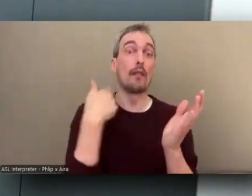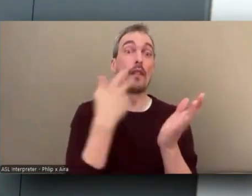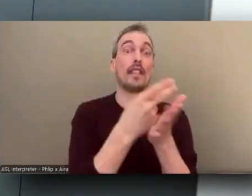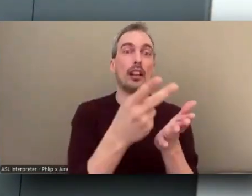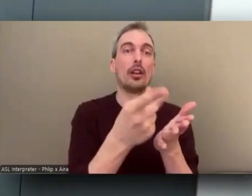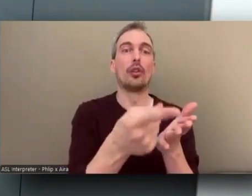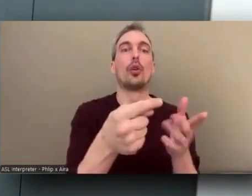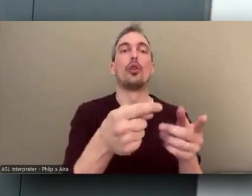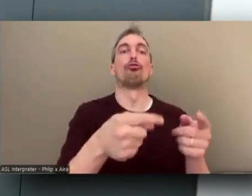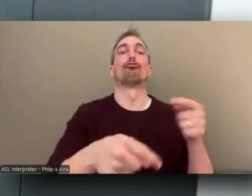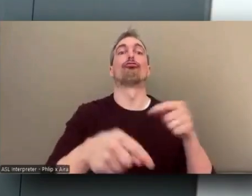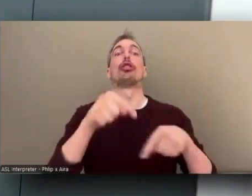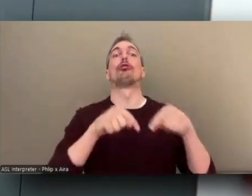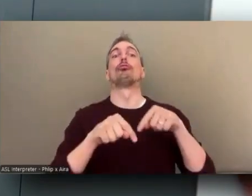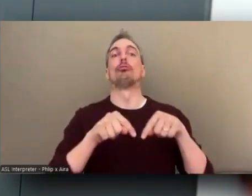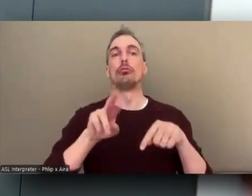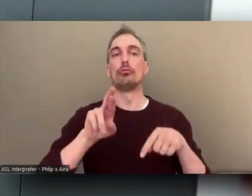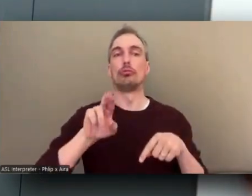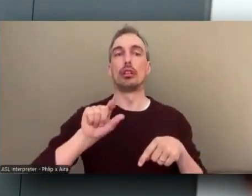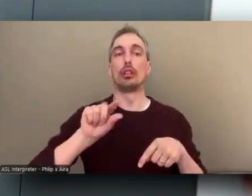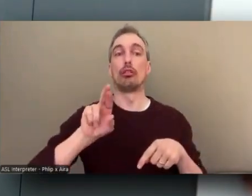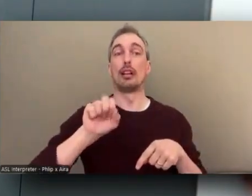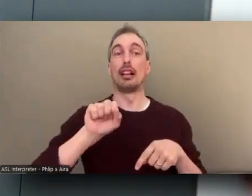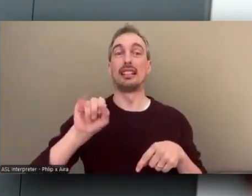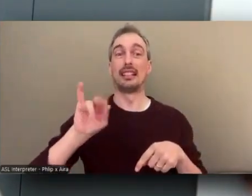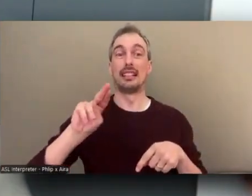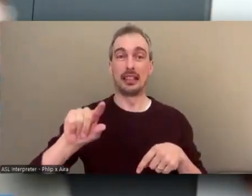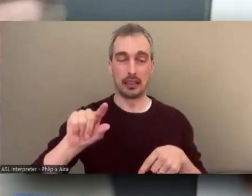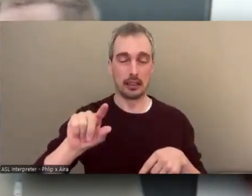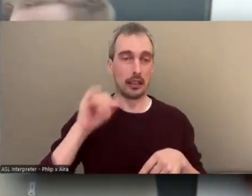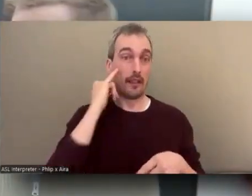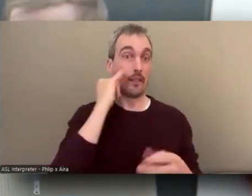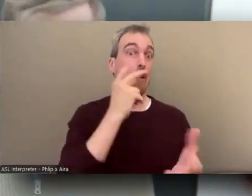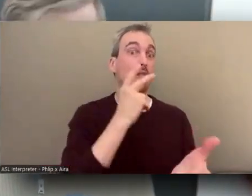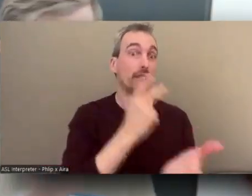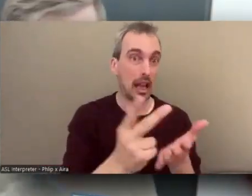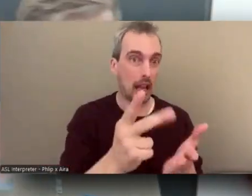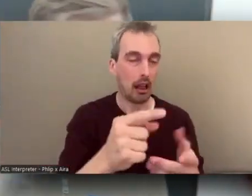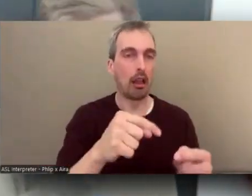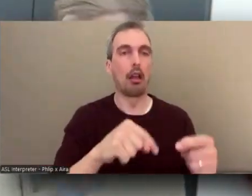So by failing to regress, you're maintaining a level of accessibility. Right?